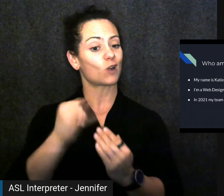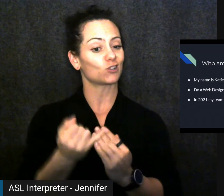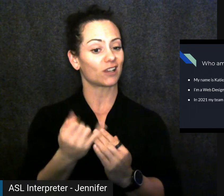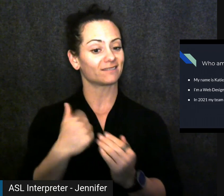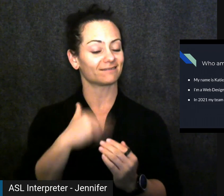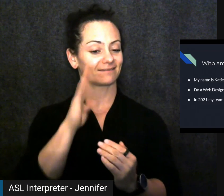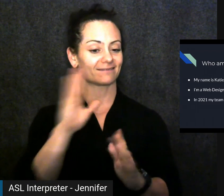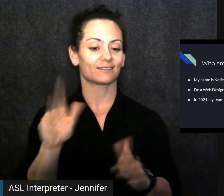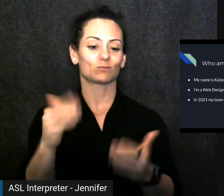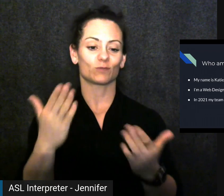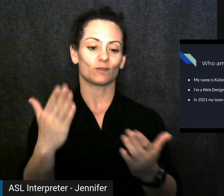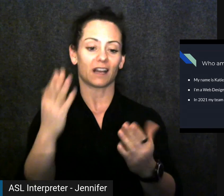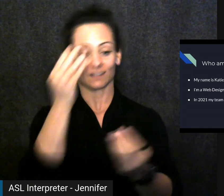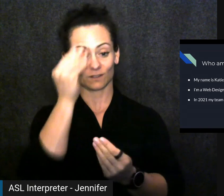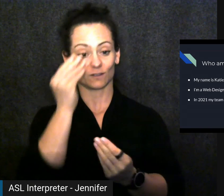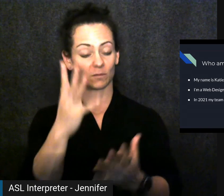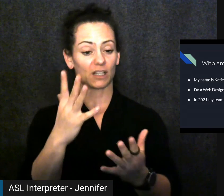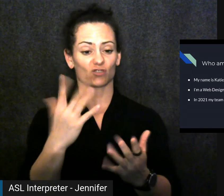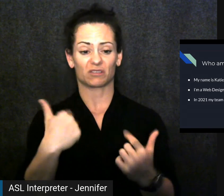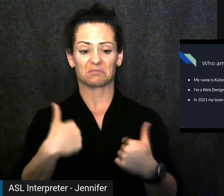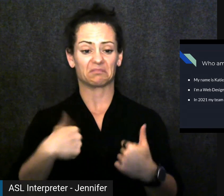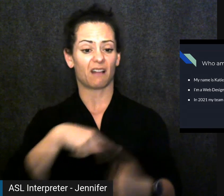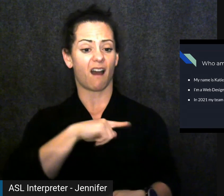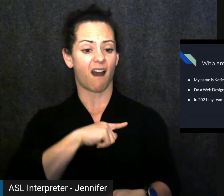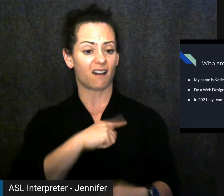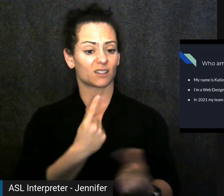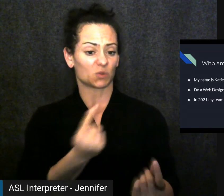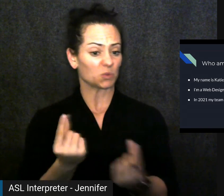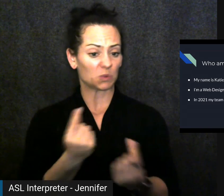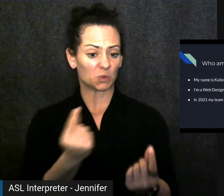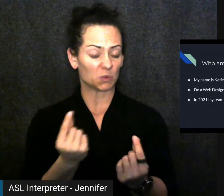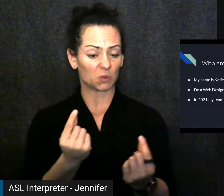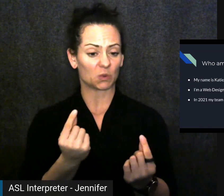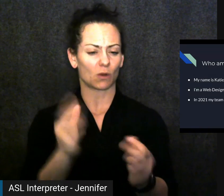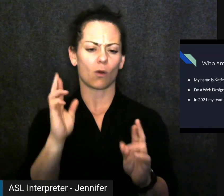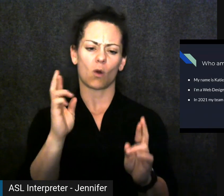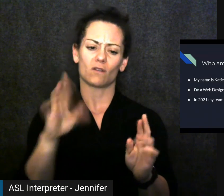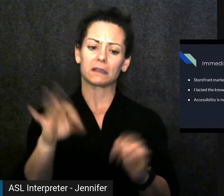on what we did and, hopefully, give you some tips on what you can do as well.